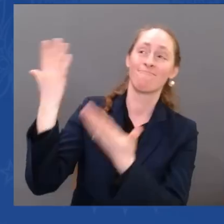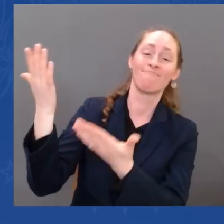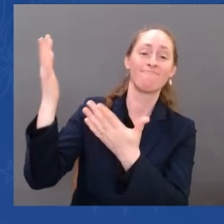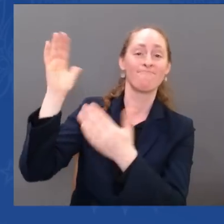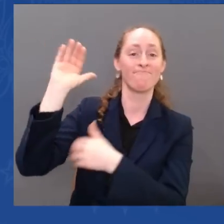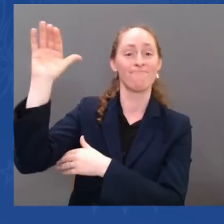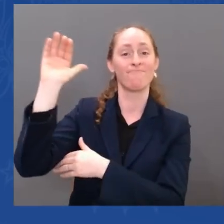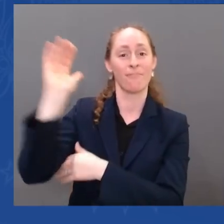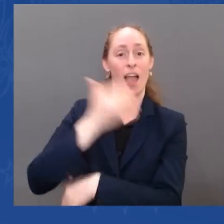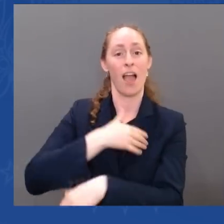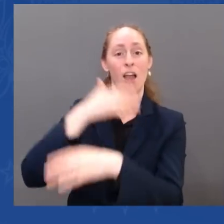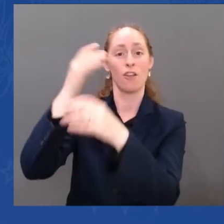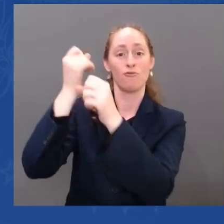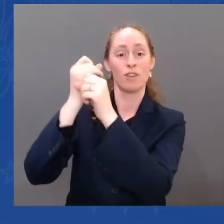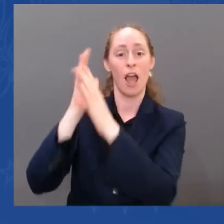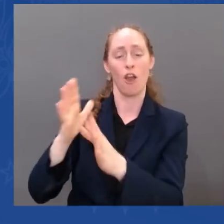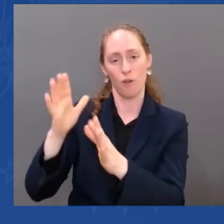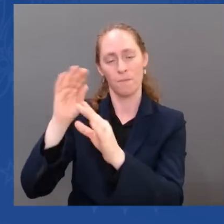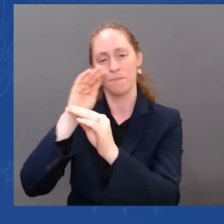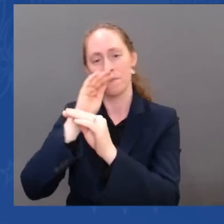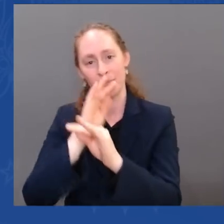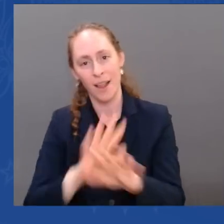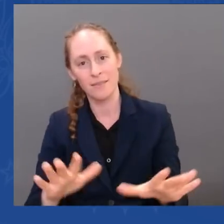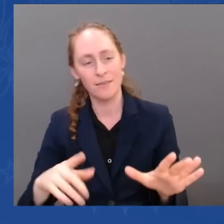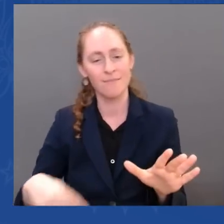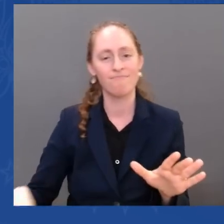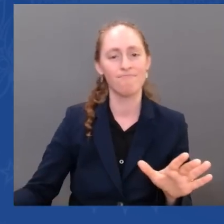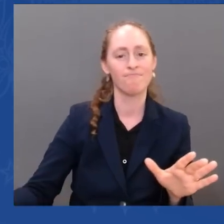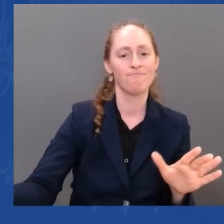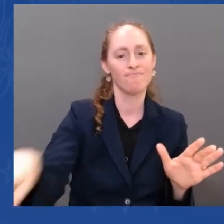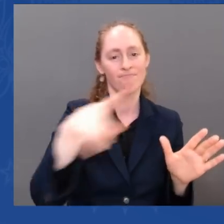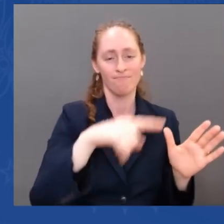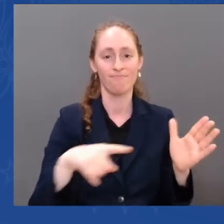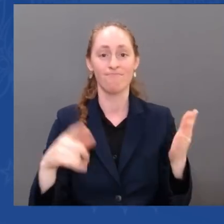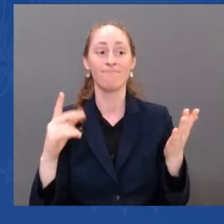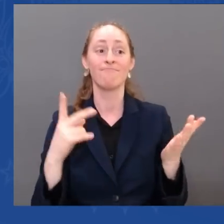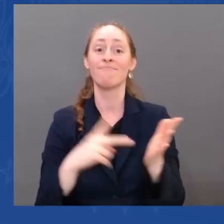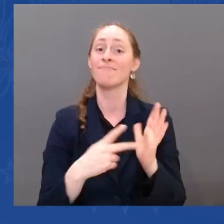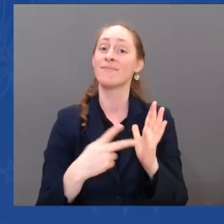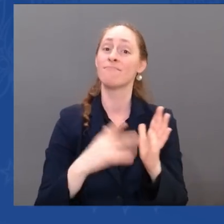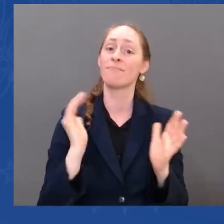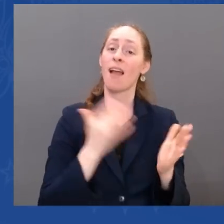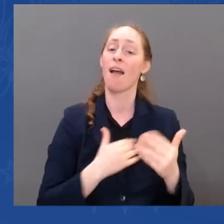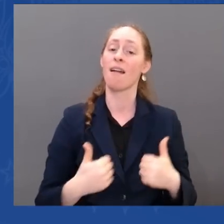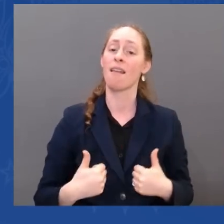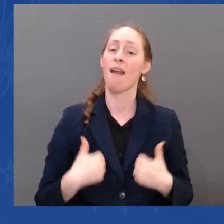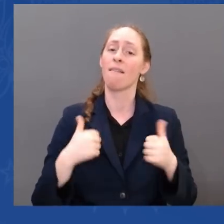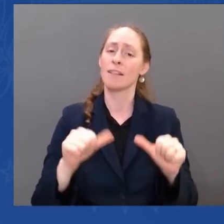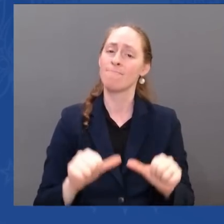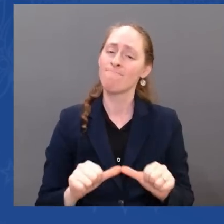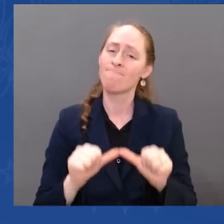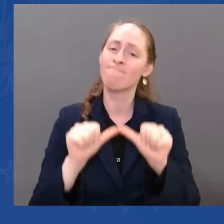our liberties and our pursuit of happiness are always shielded by the principles